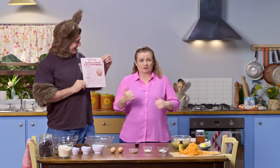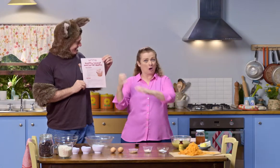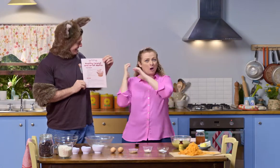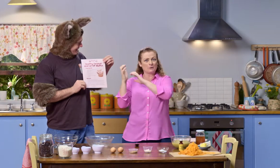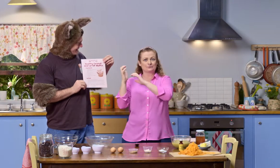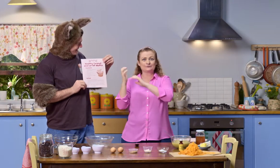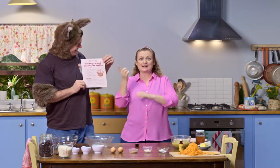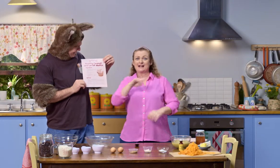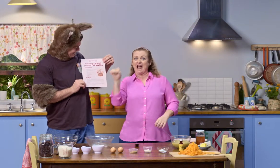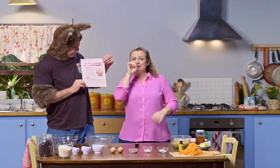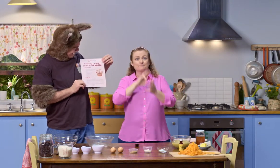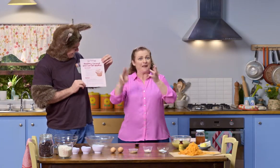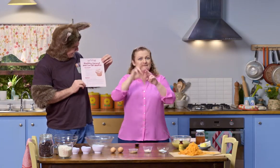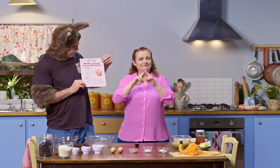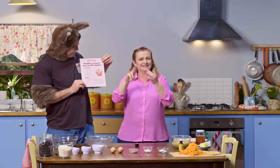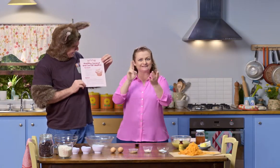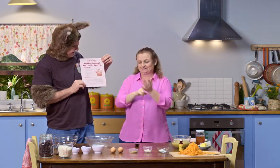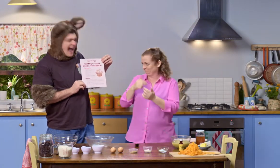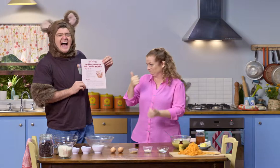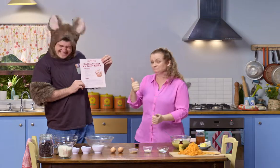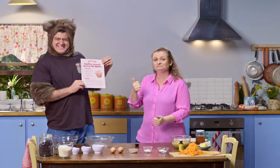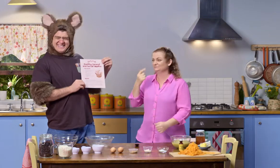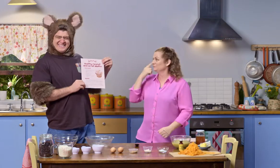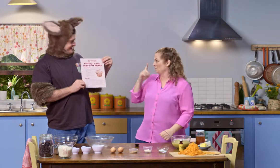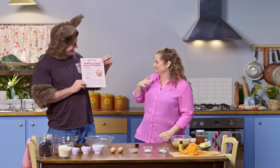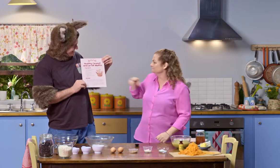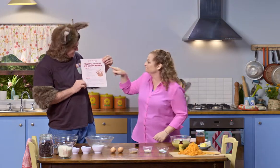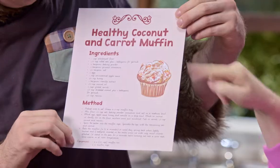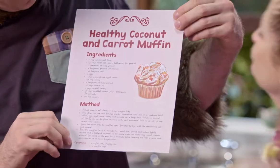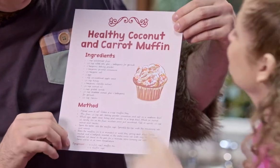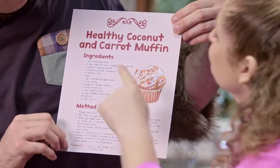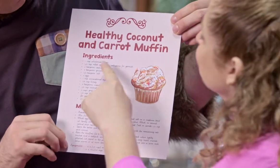Healthy coconut and carrot muffins. Yeah! Let's see what we need.